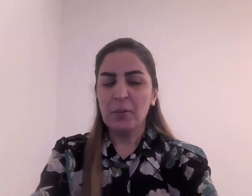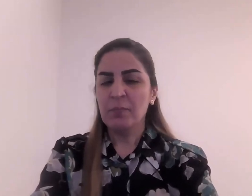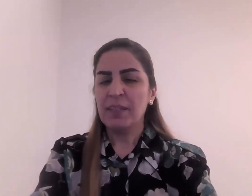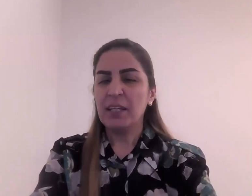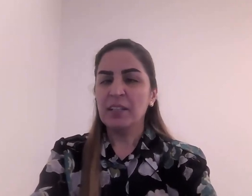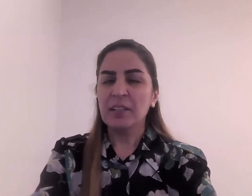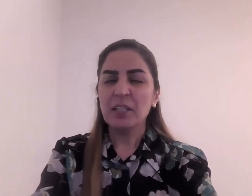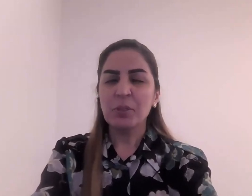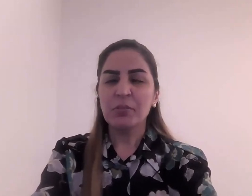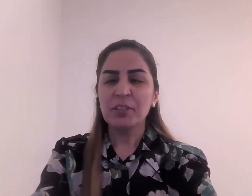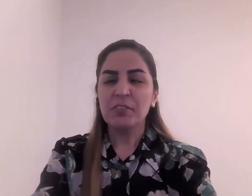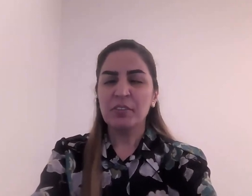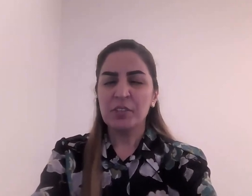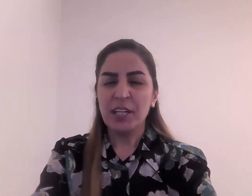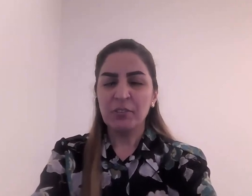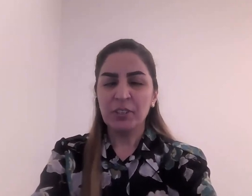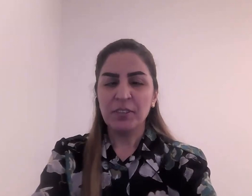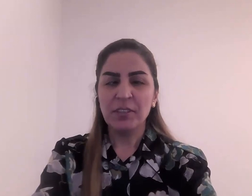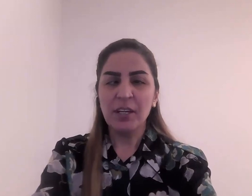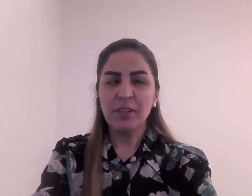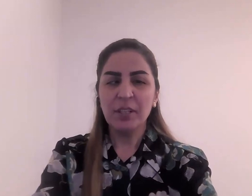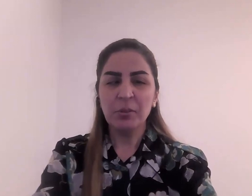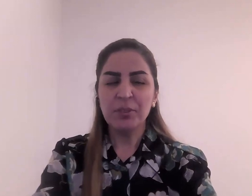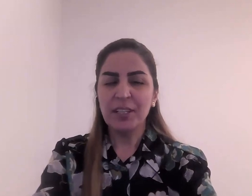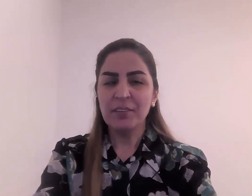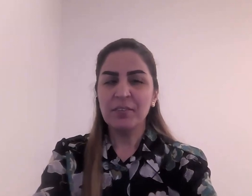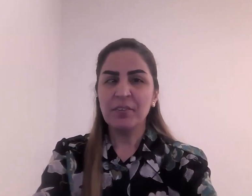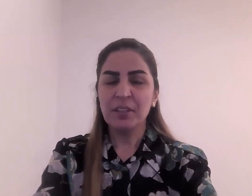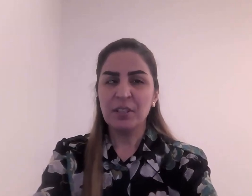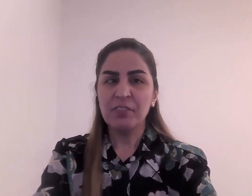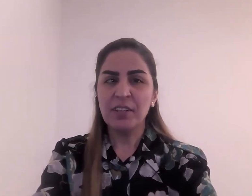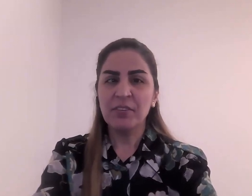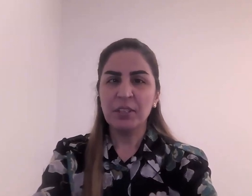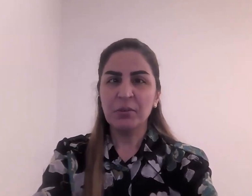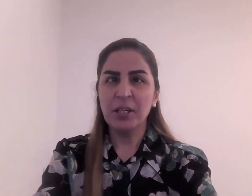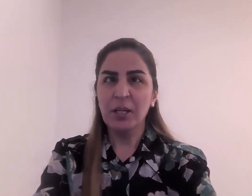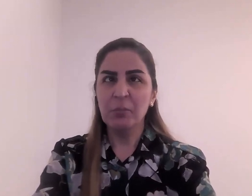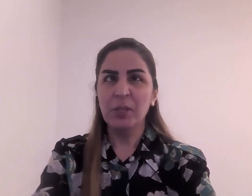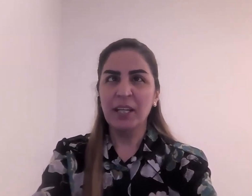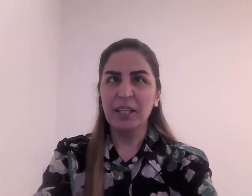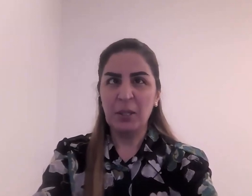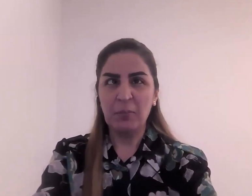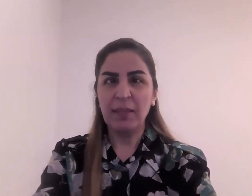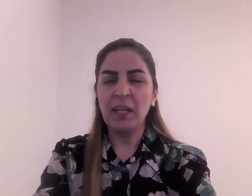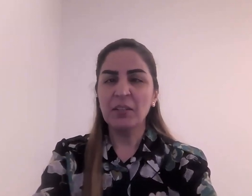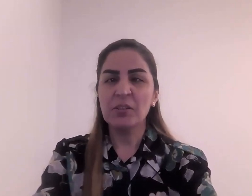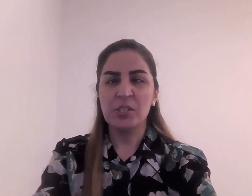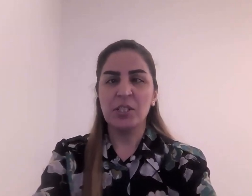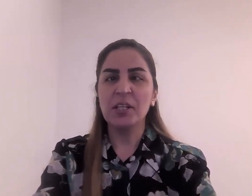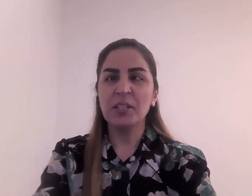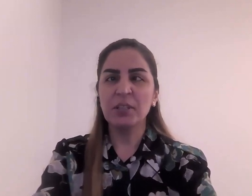learning does. I hope that this event is where you come and share your experience, what you're doing,